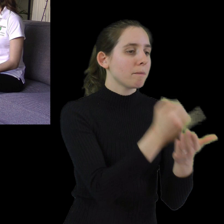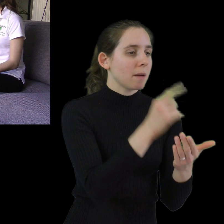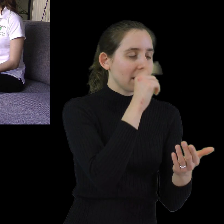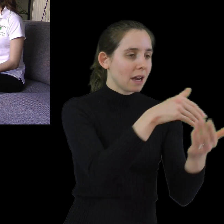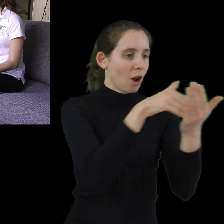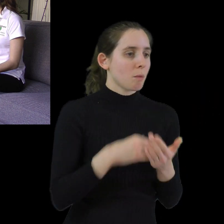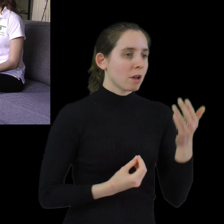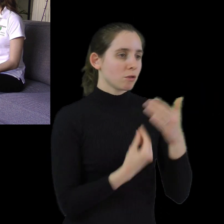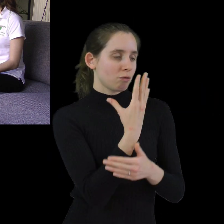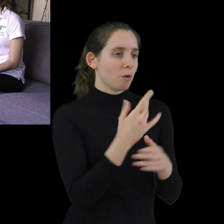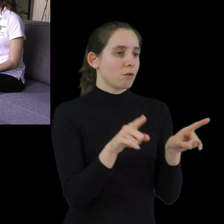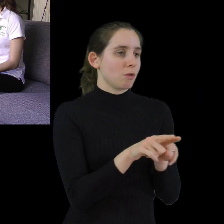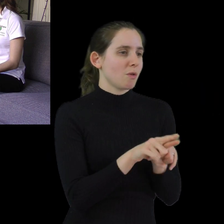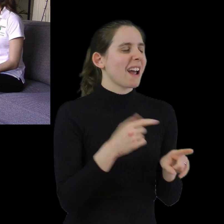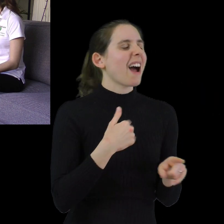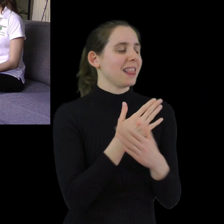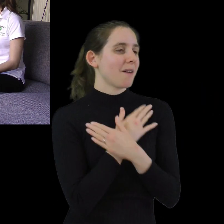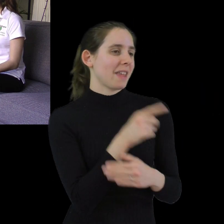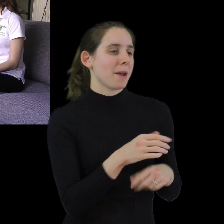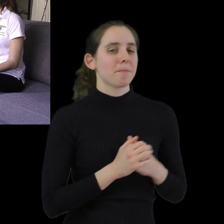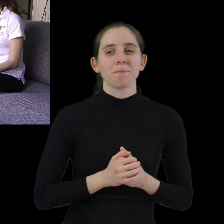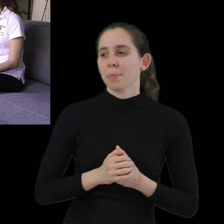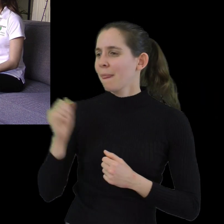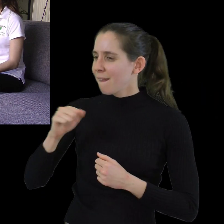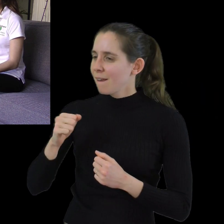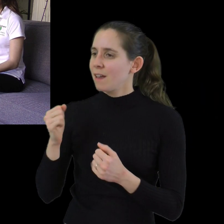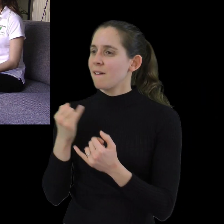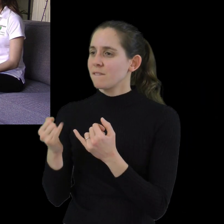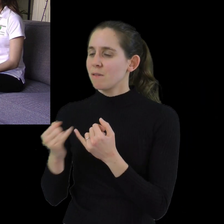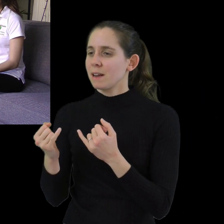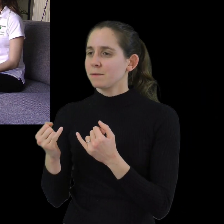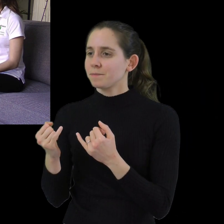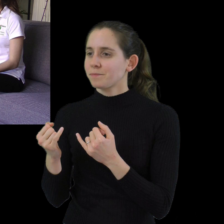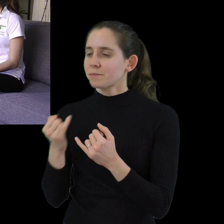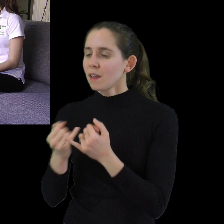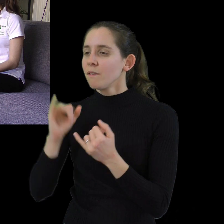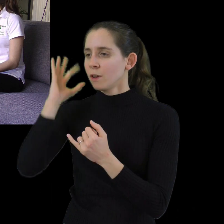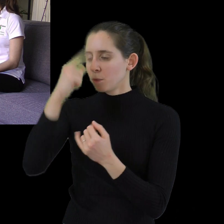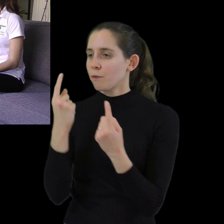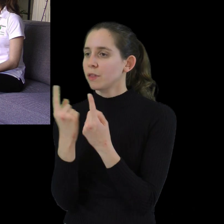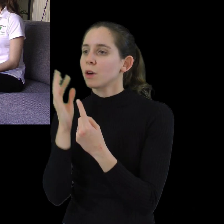really, yeah, I love that. Kimberley: Yeah, it's a very beautiful thing when